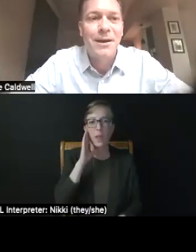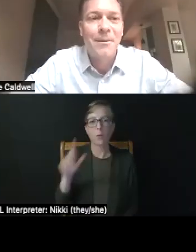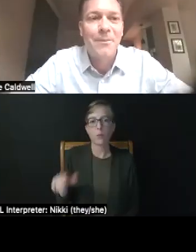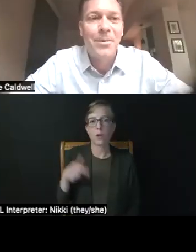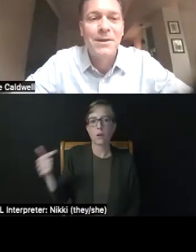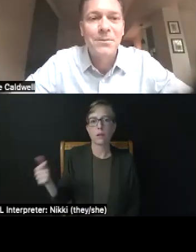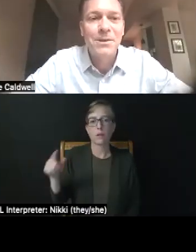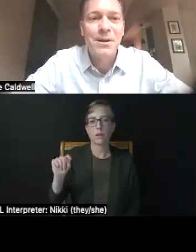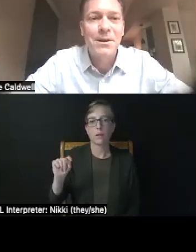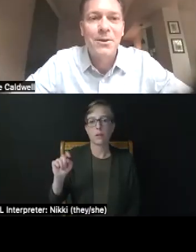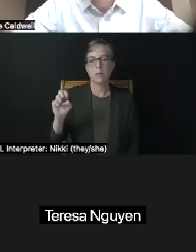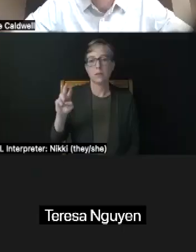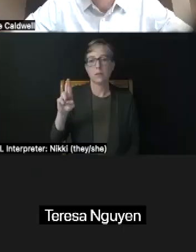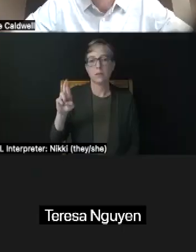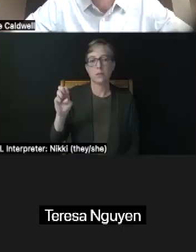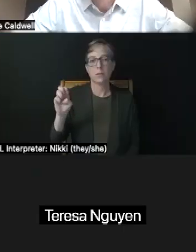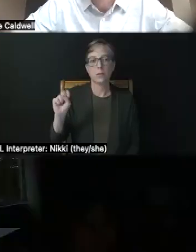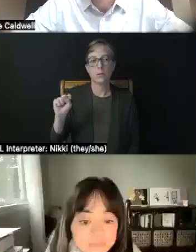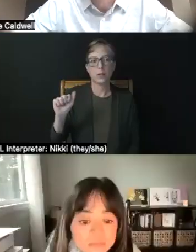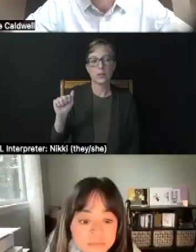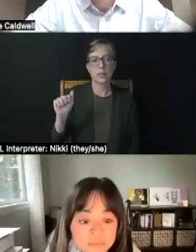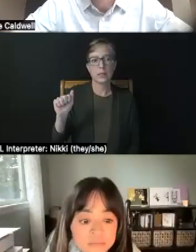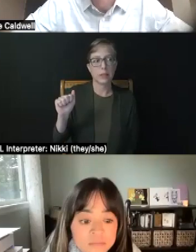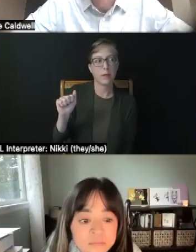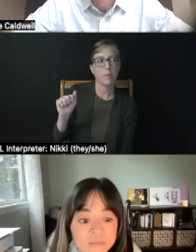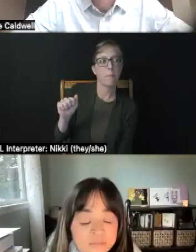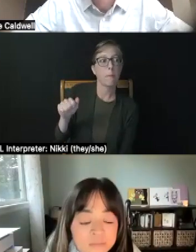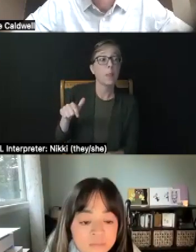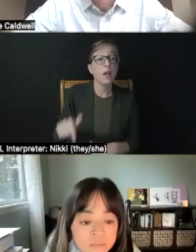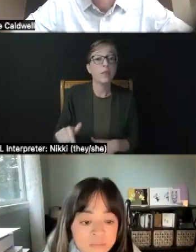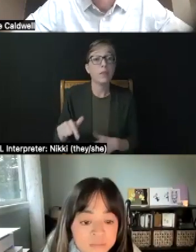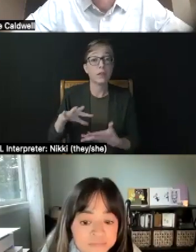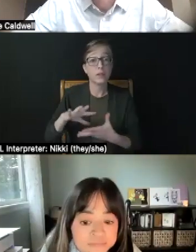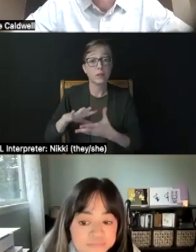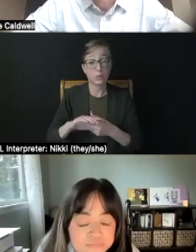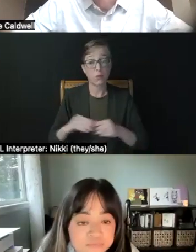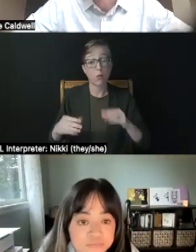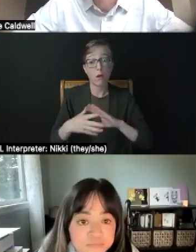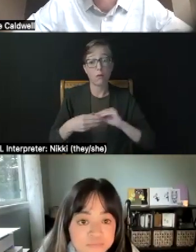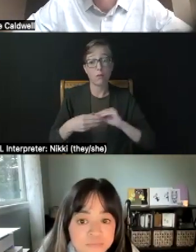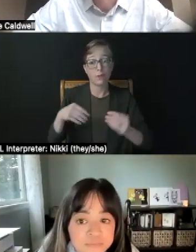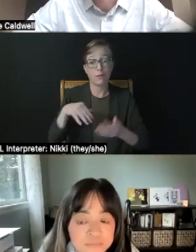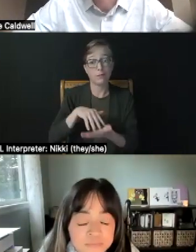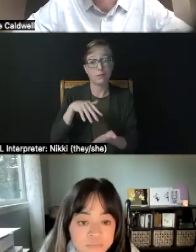But this was a qualitative study that we did on people self directing,